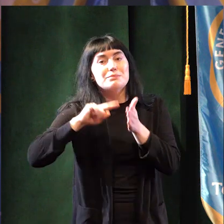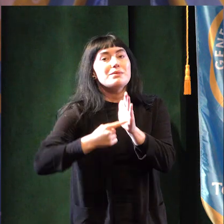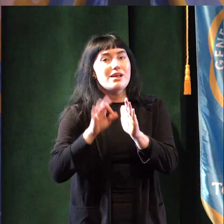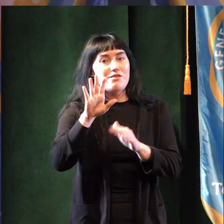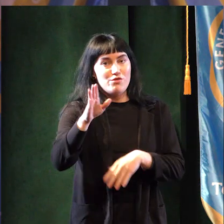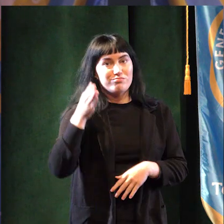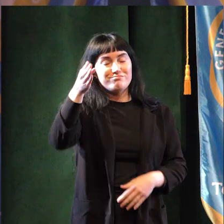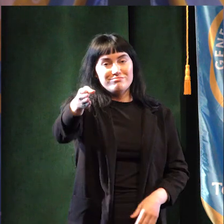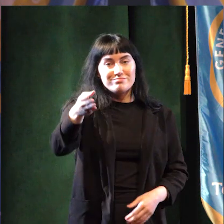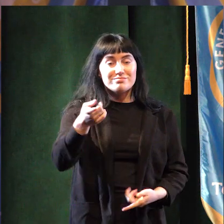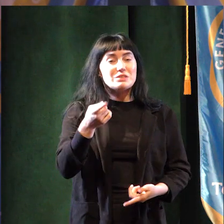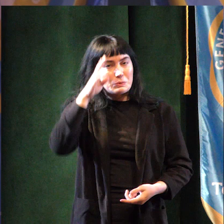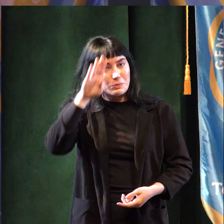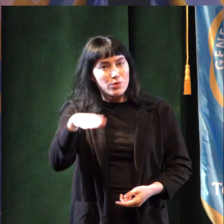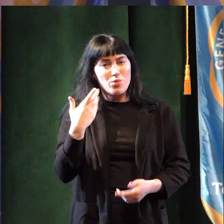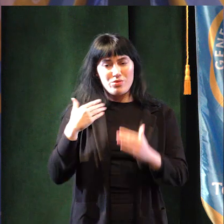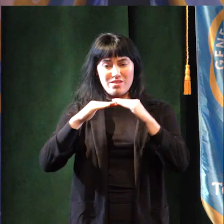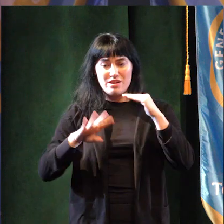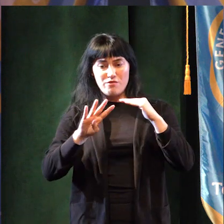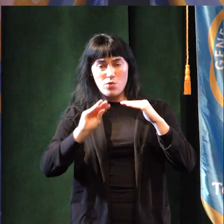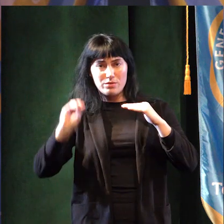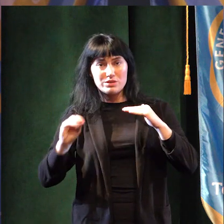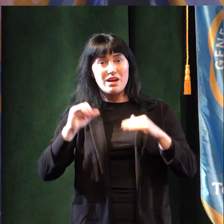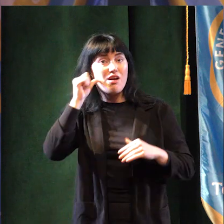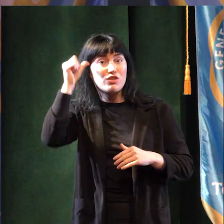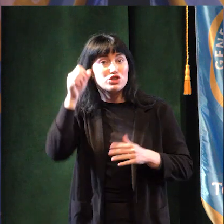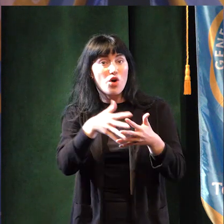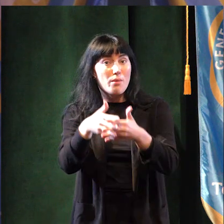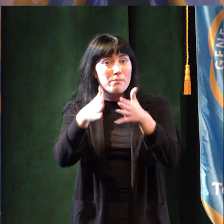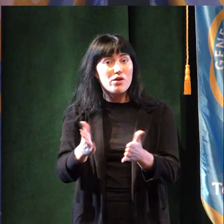just the beginning you should know that less than 40 percent of adult Americans